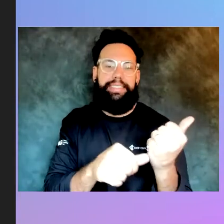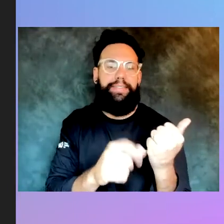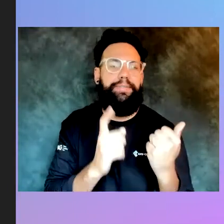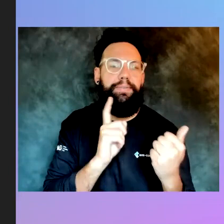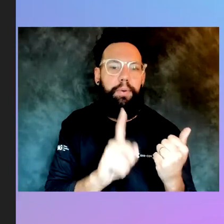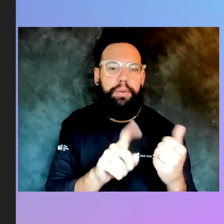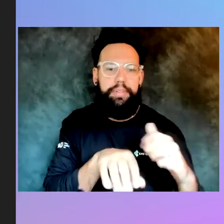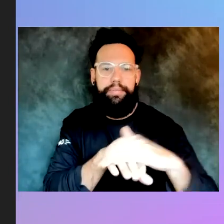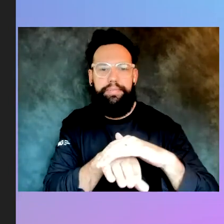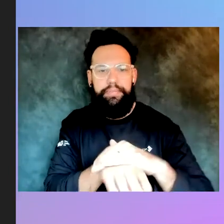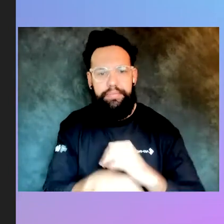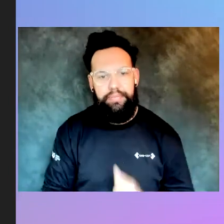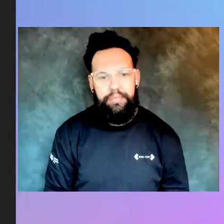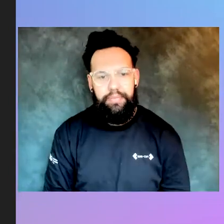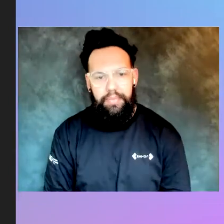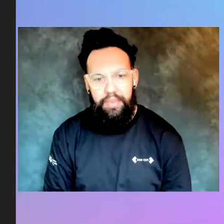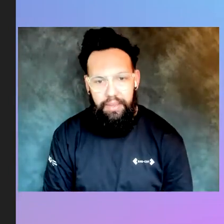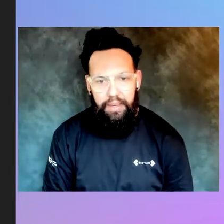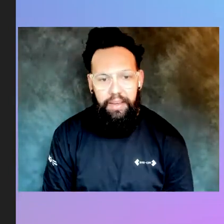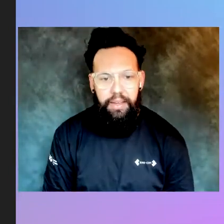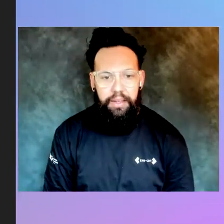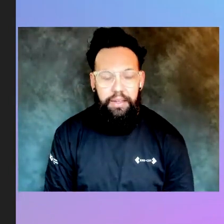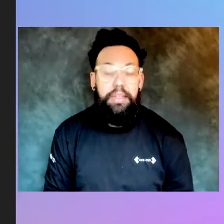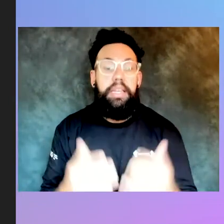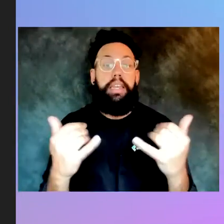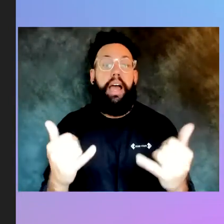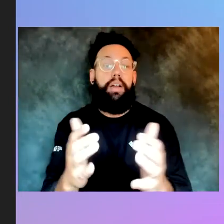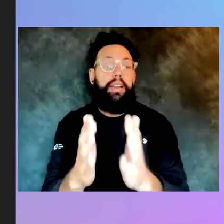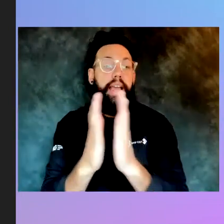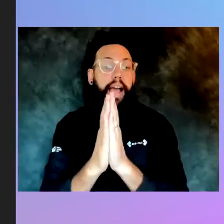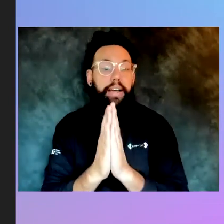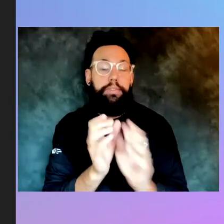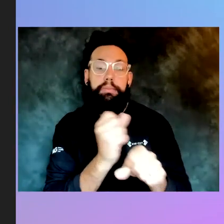understands its mission, let us ask it to make the data table